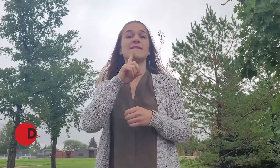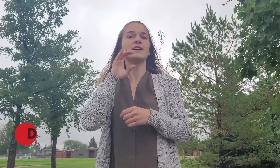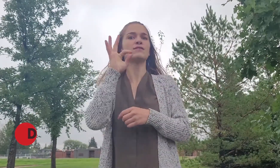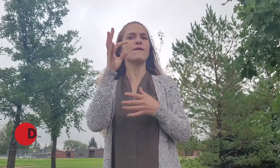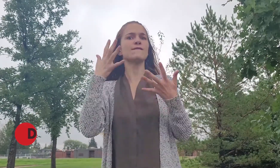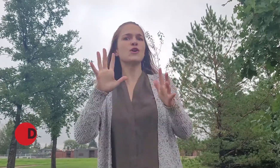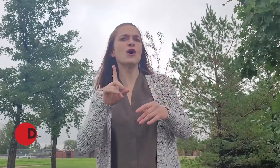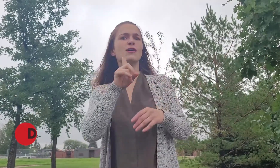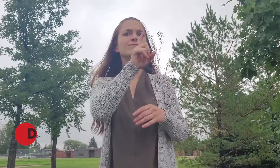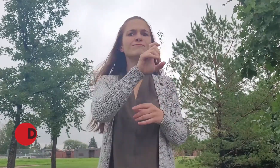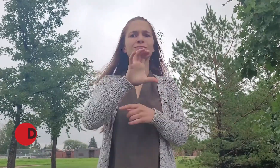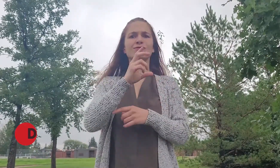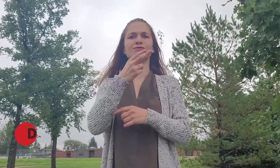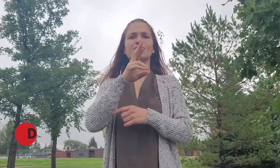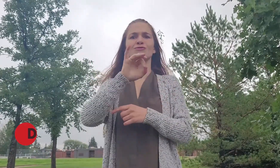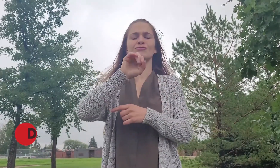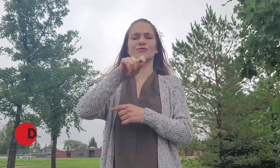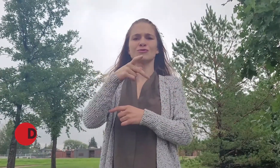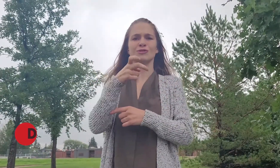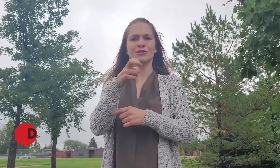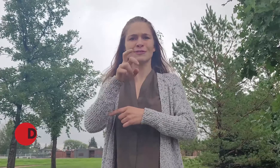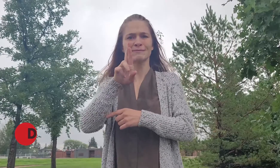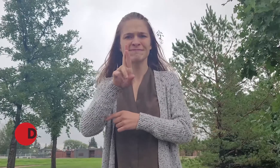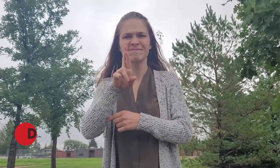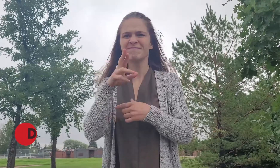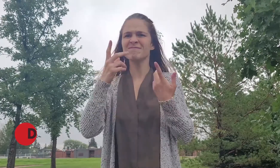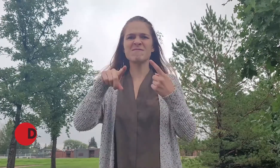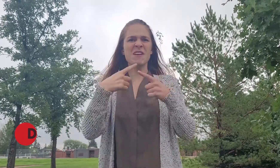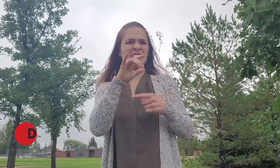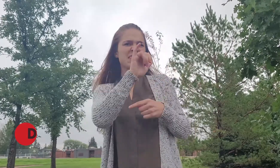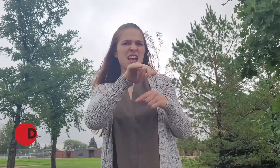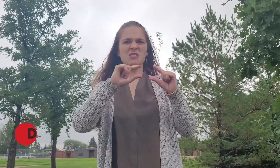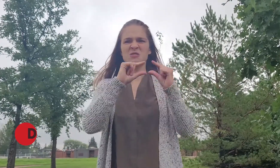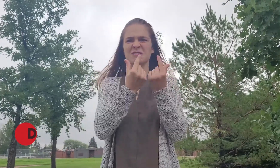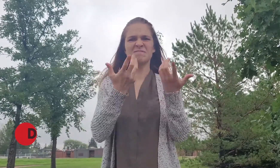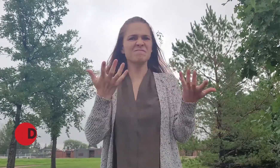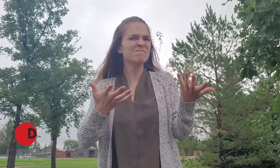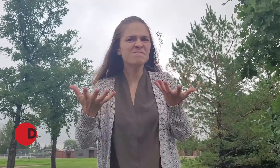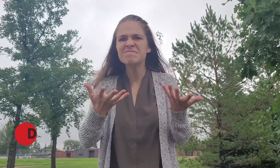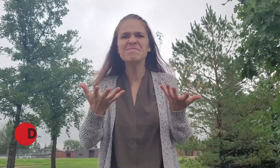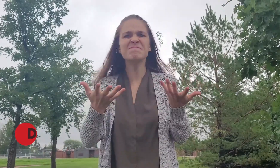DeafDots asked Christopher about this group.